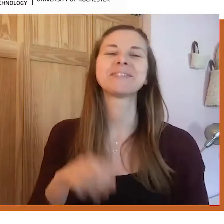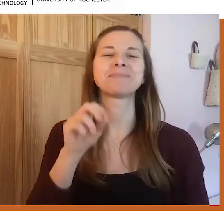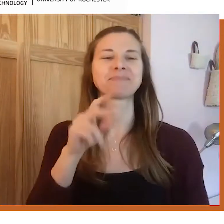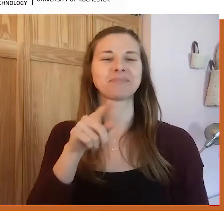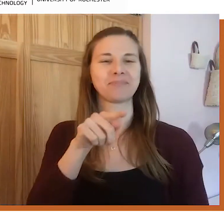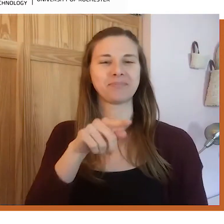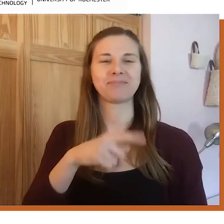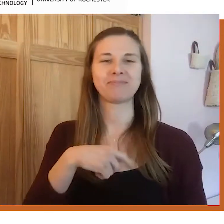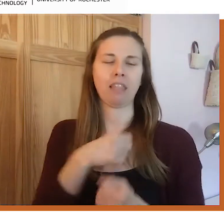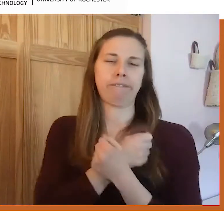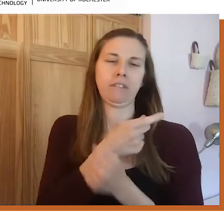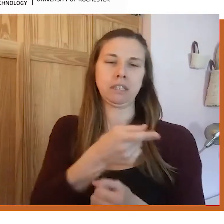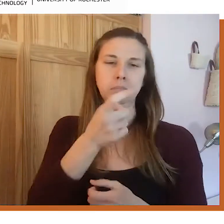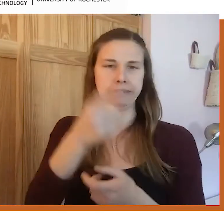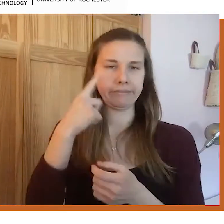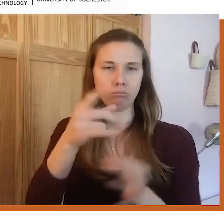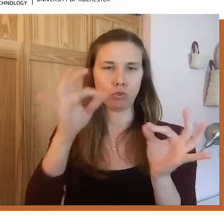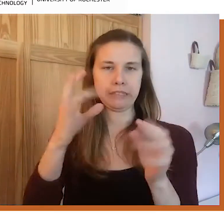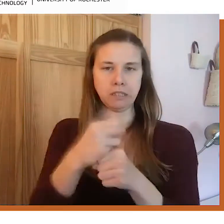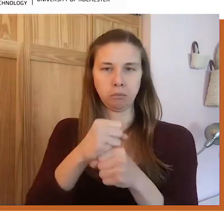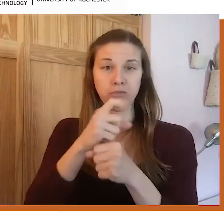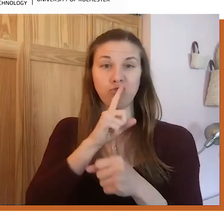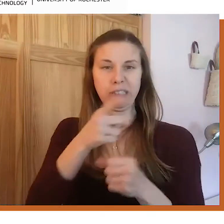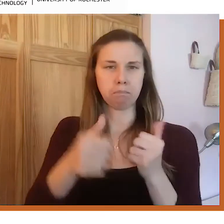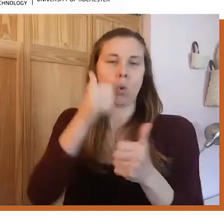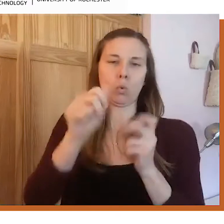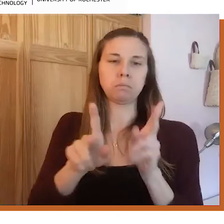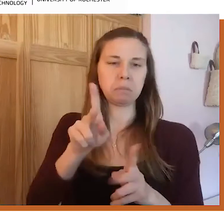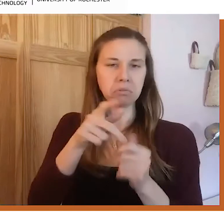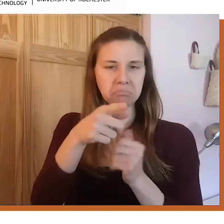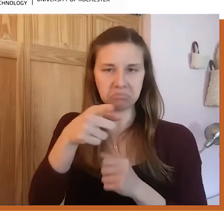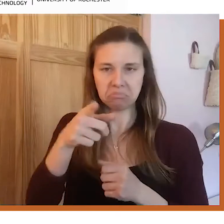I love this picture because it's a very accurate representation